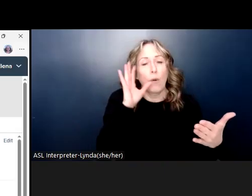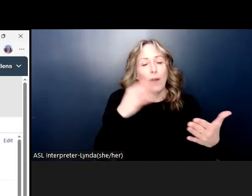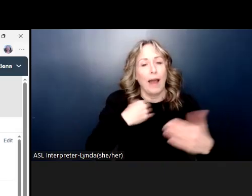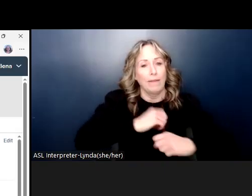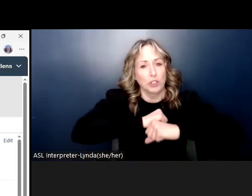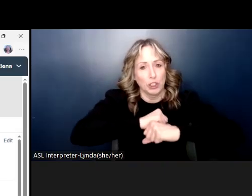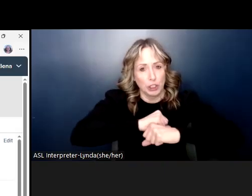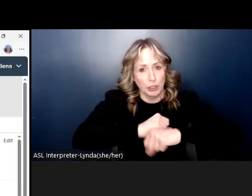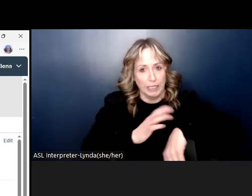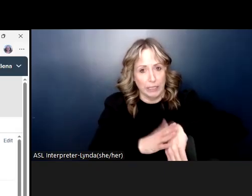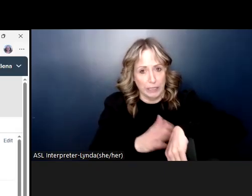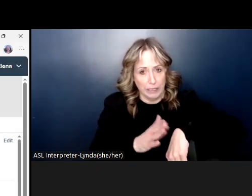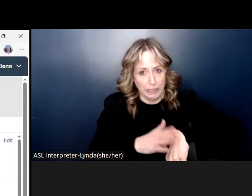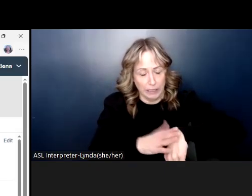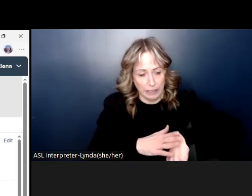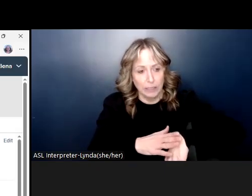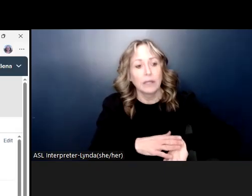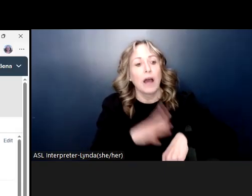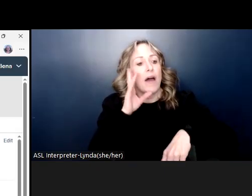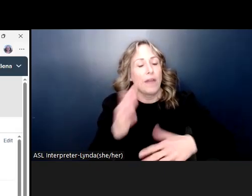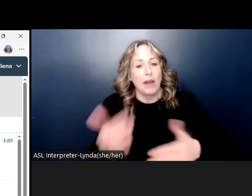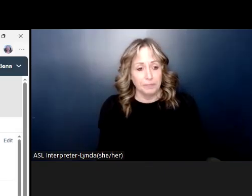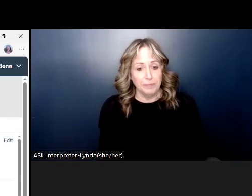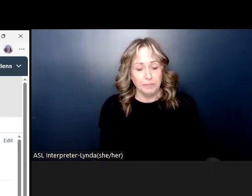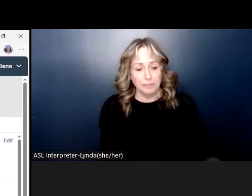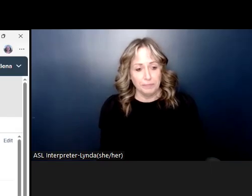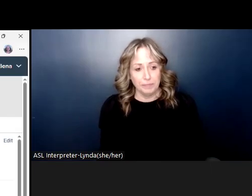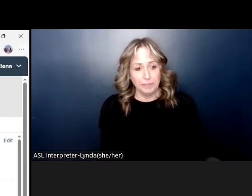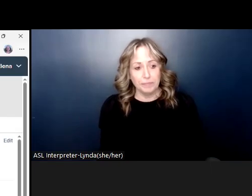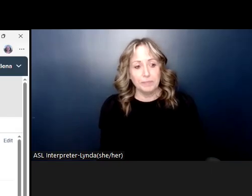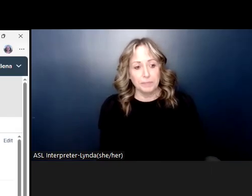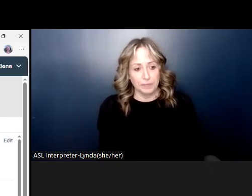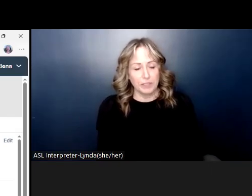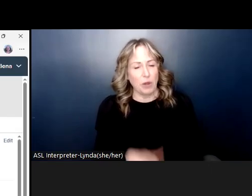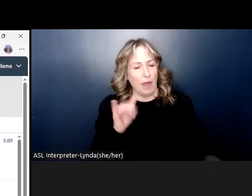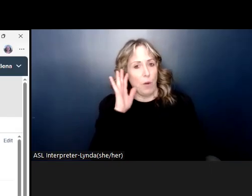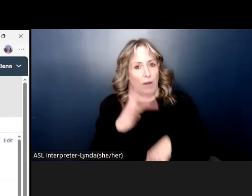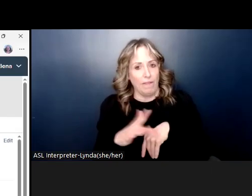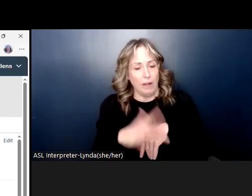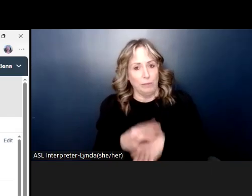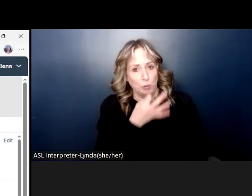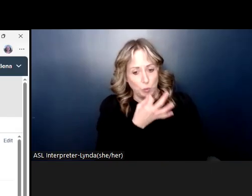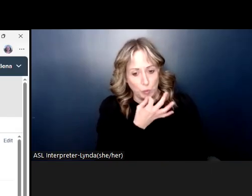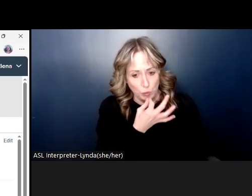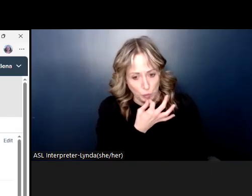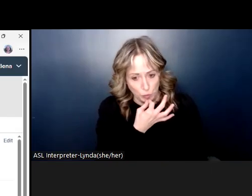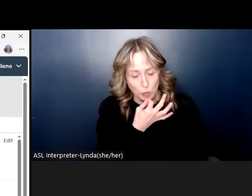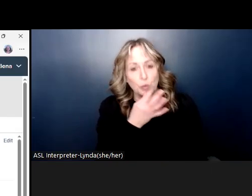The warnings and then it jumps right into directions. So these will be available to you very, very soon. We'll be making an announcement